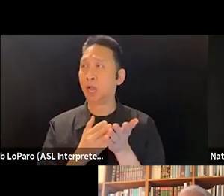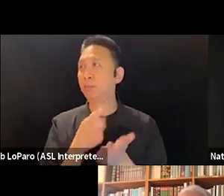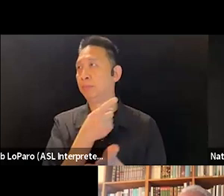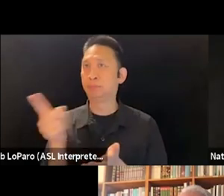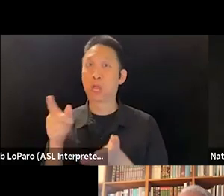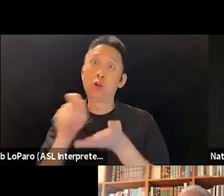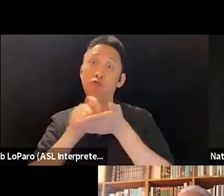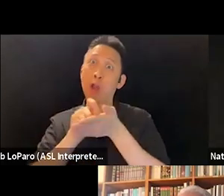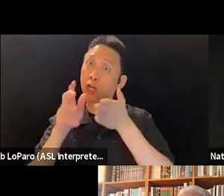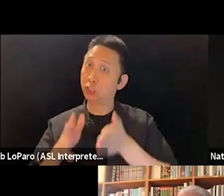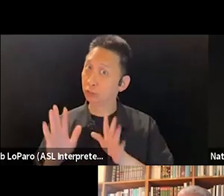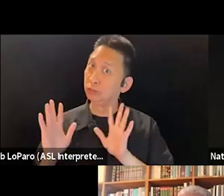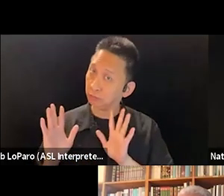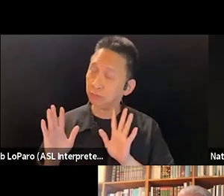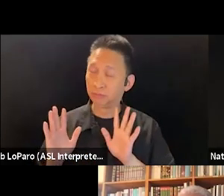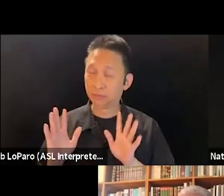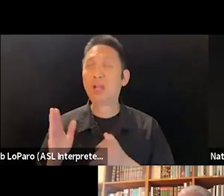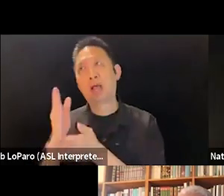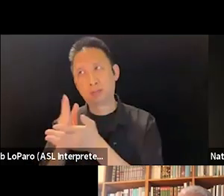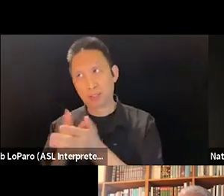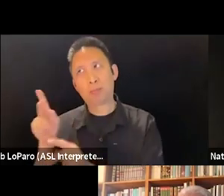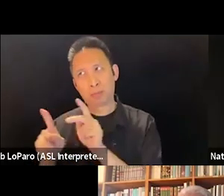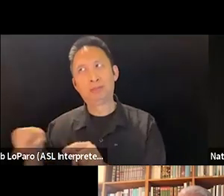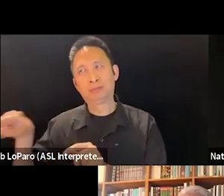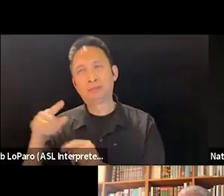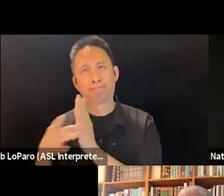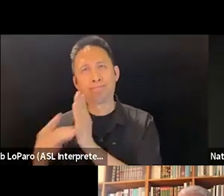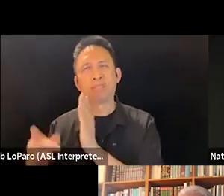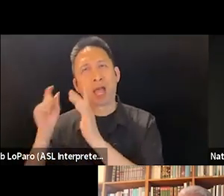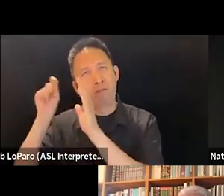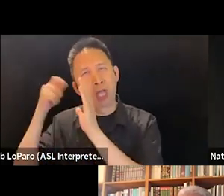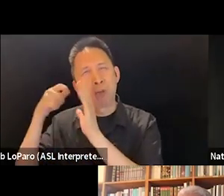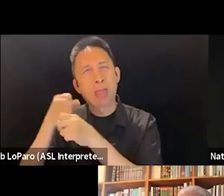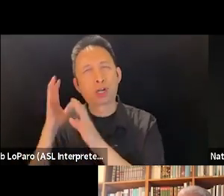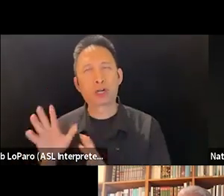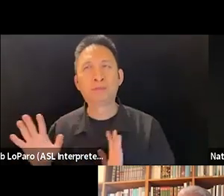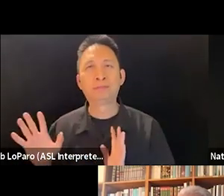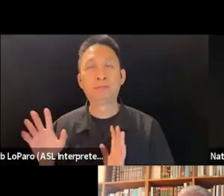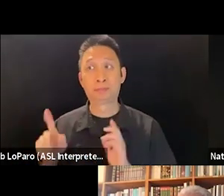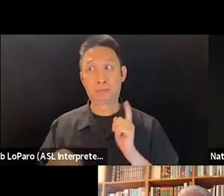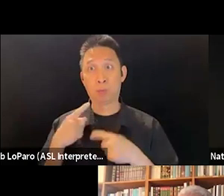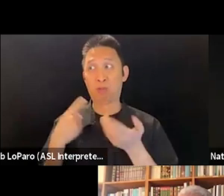and you have some people that are filmmakers. And if we are speaking about films, we need to be a filmmaker.